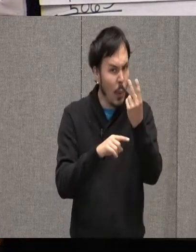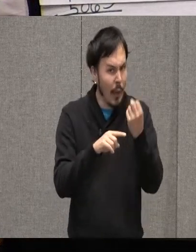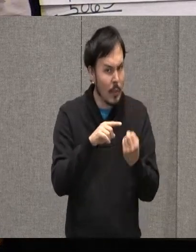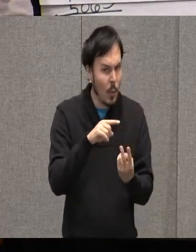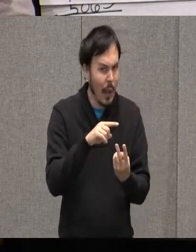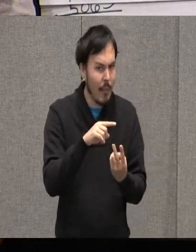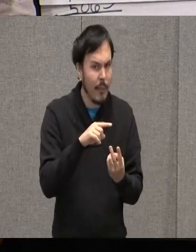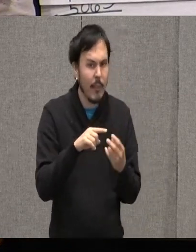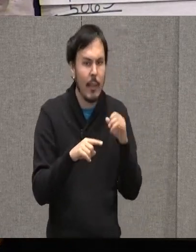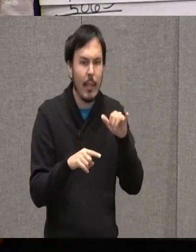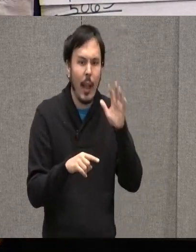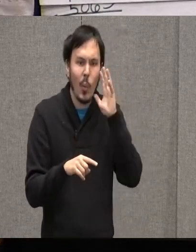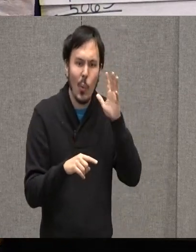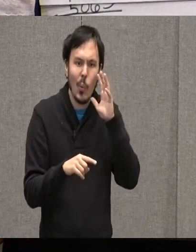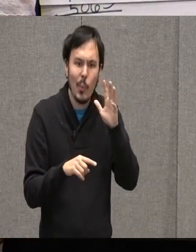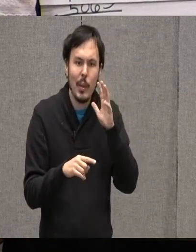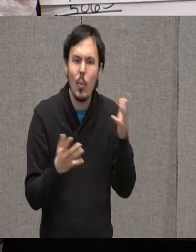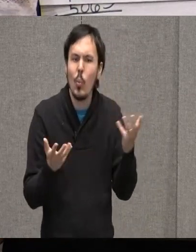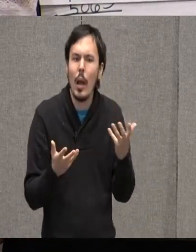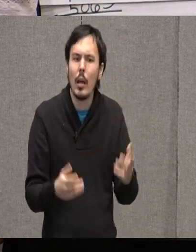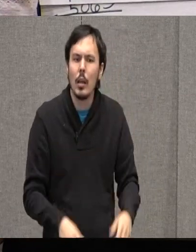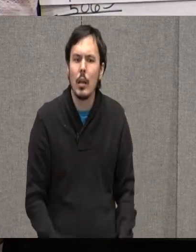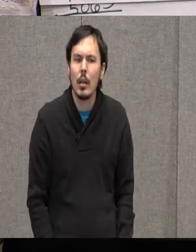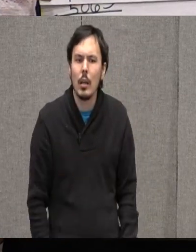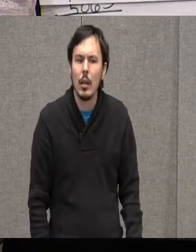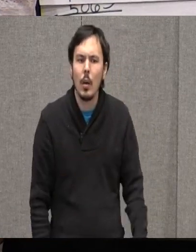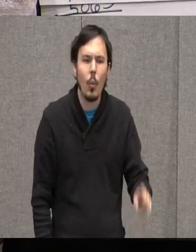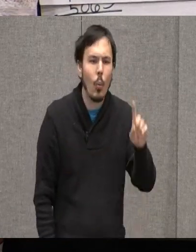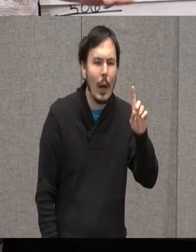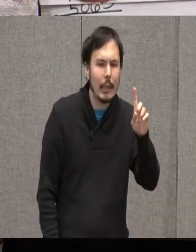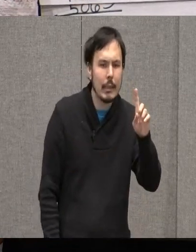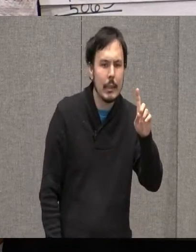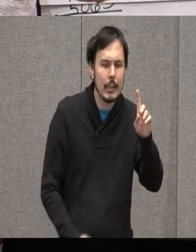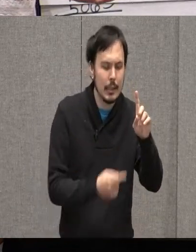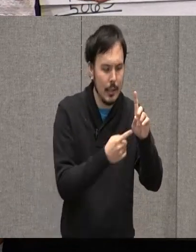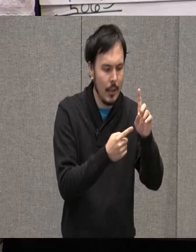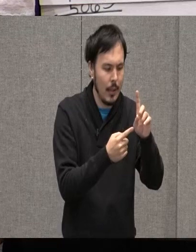We have to have it in a fraction to help us out.